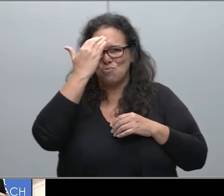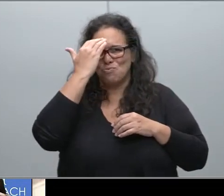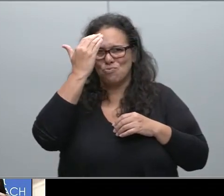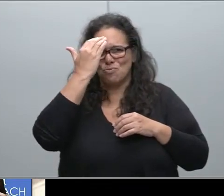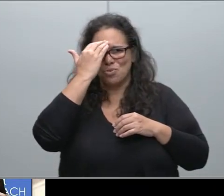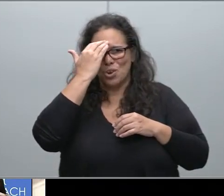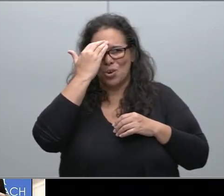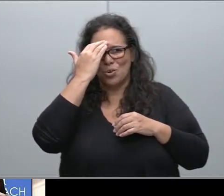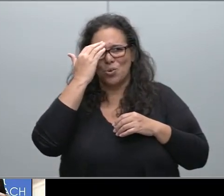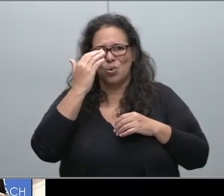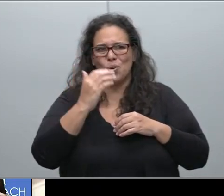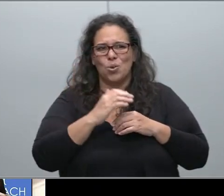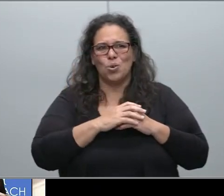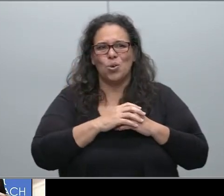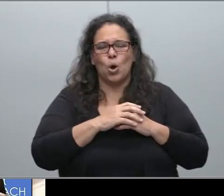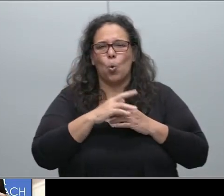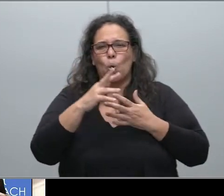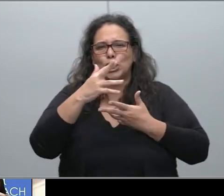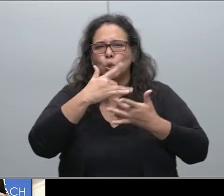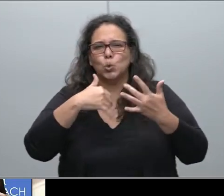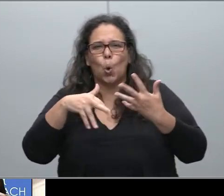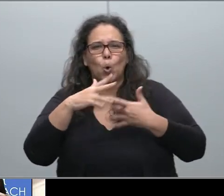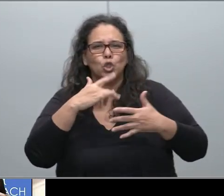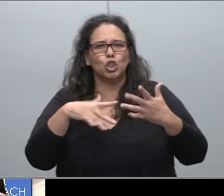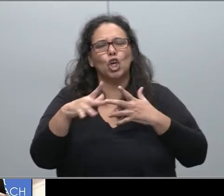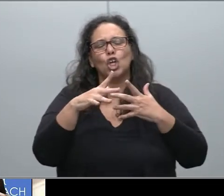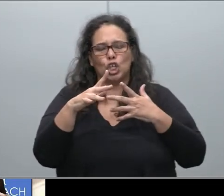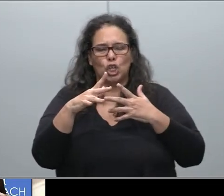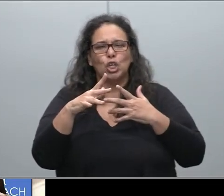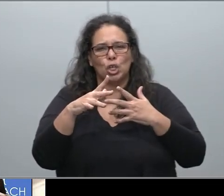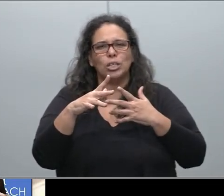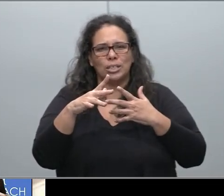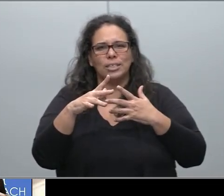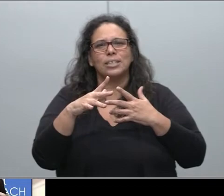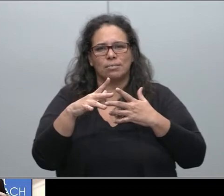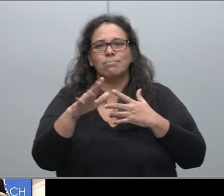about how to work together to achieve the same end.